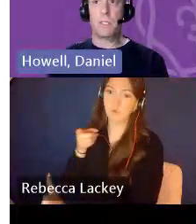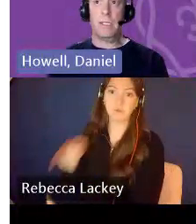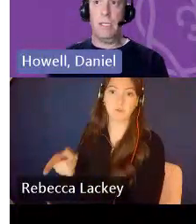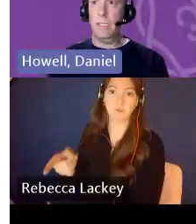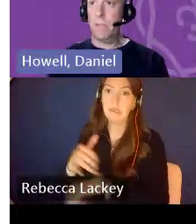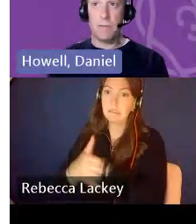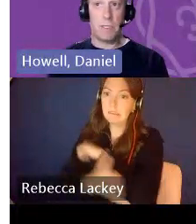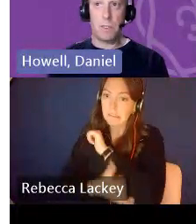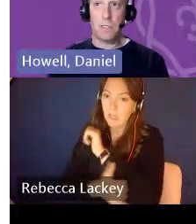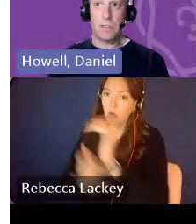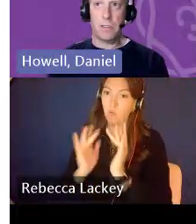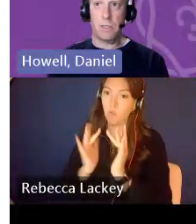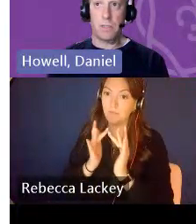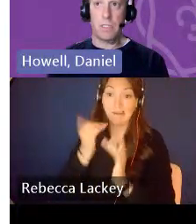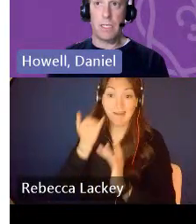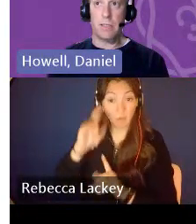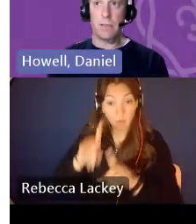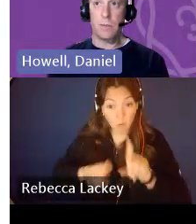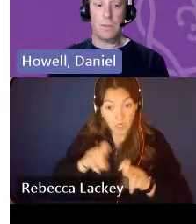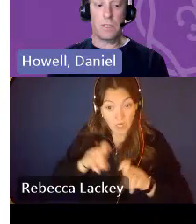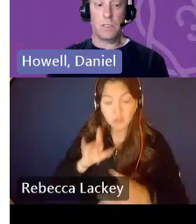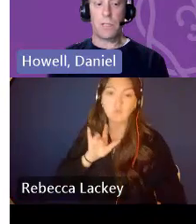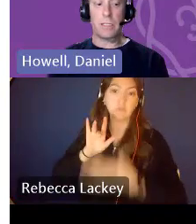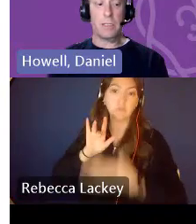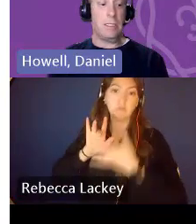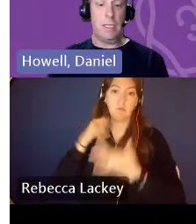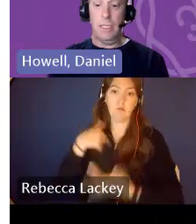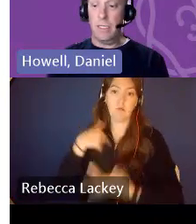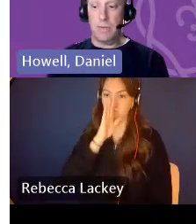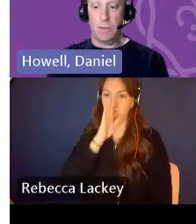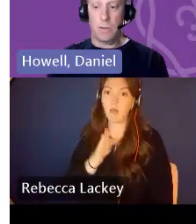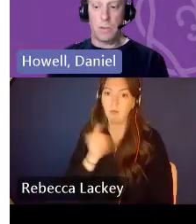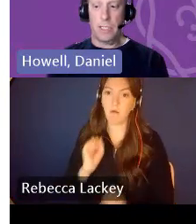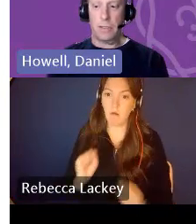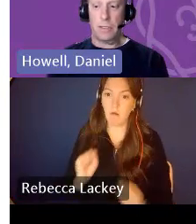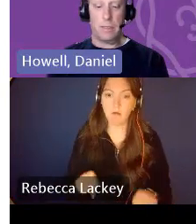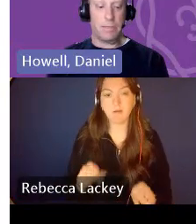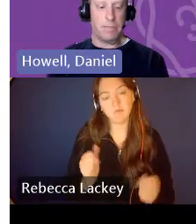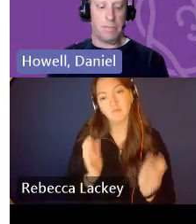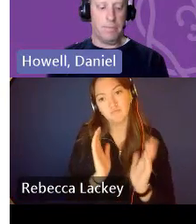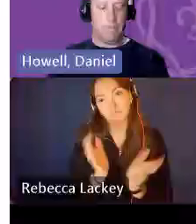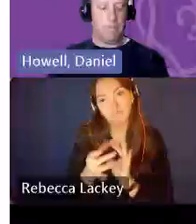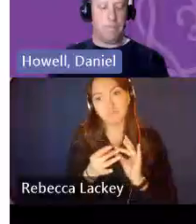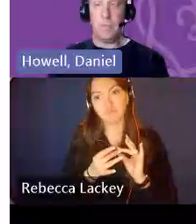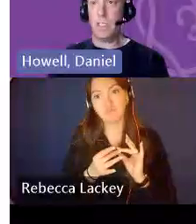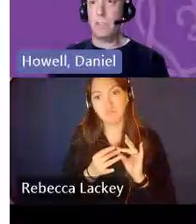website. If you have any questions, you can reach out to to us directly, have those addressed. Um so